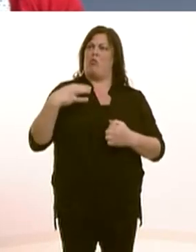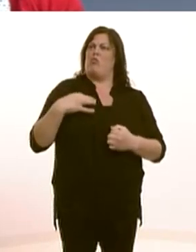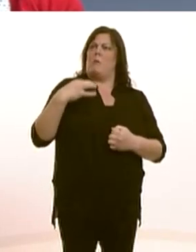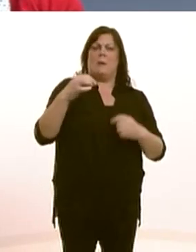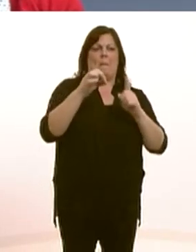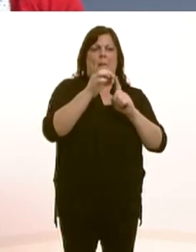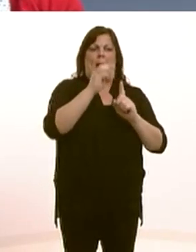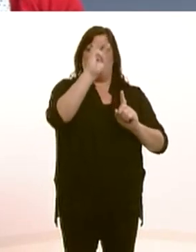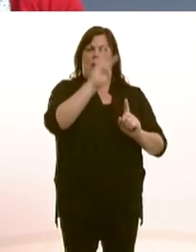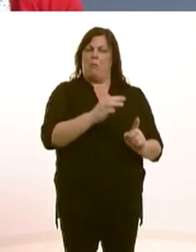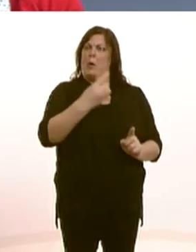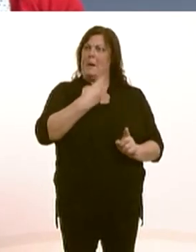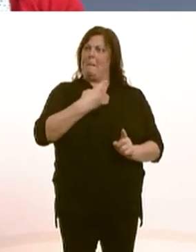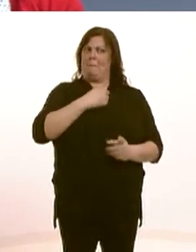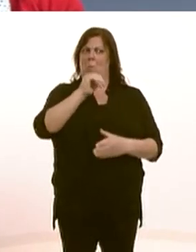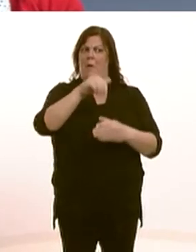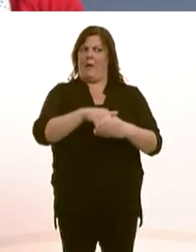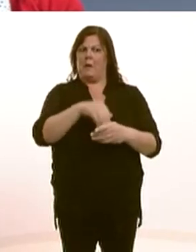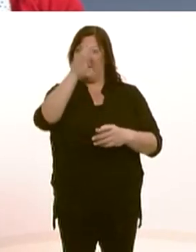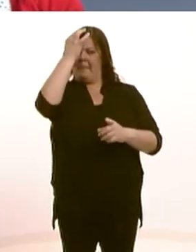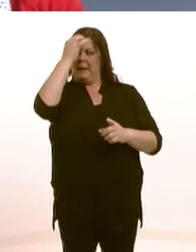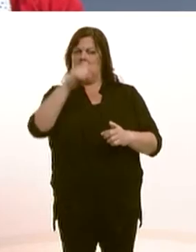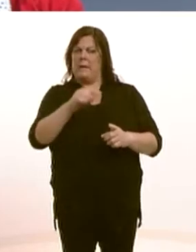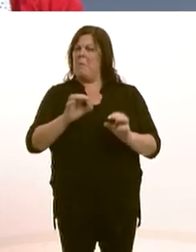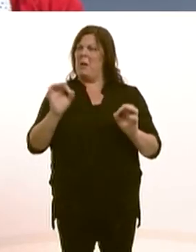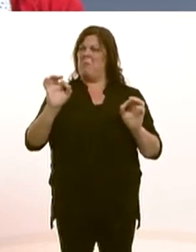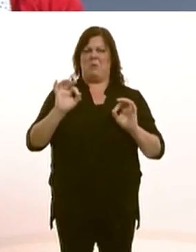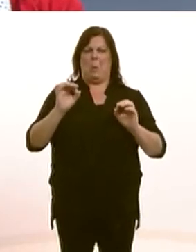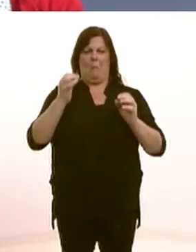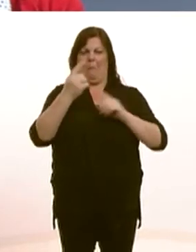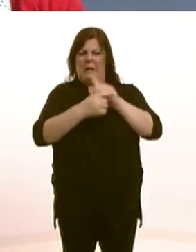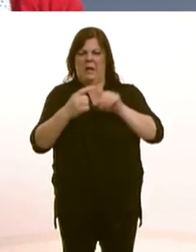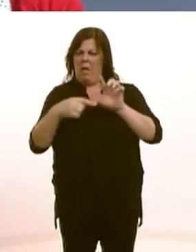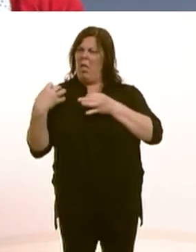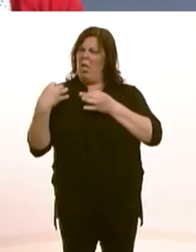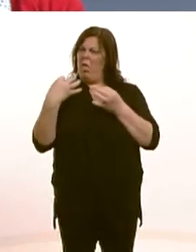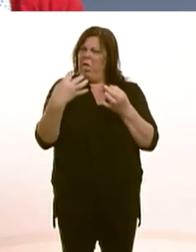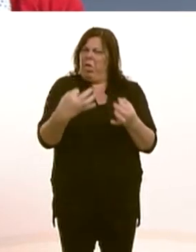committeeóand Iím wondering why no meeting of that committee has yet been held.